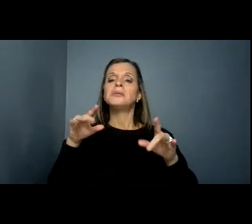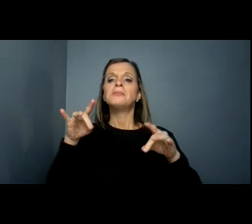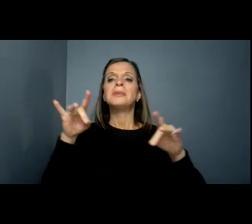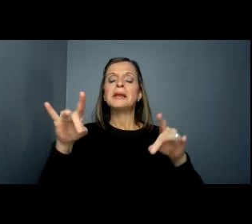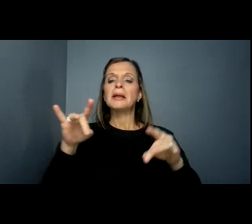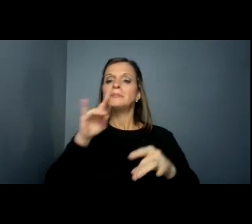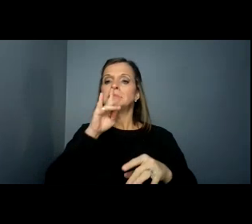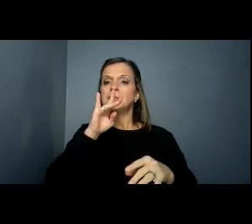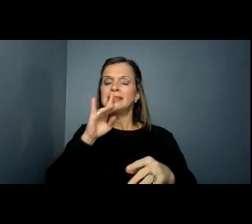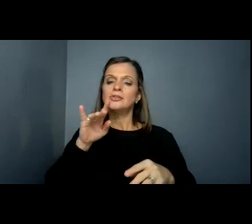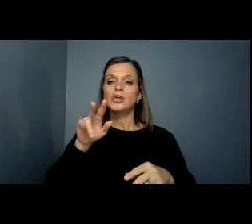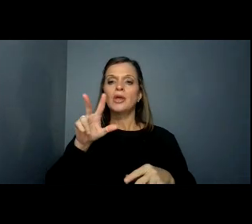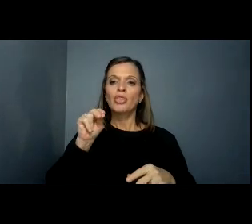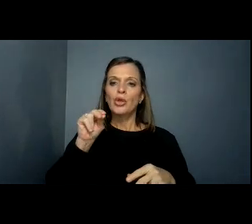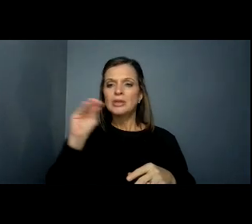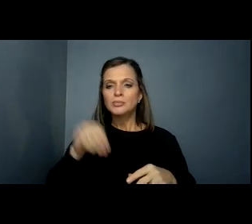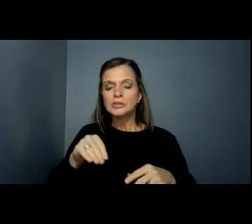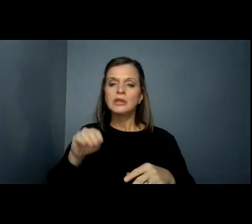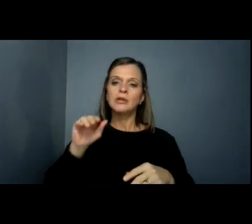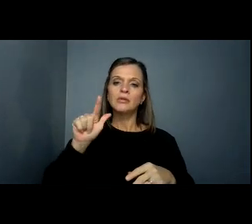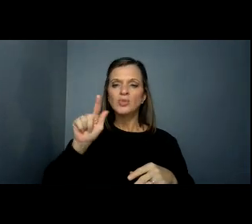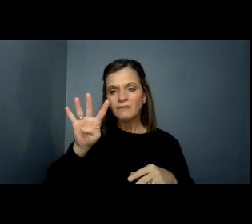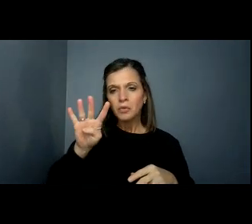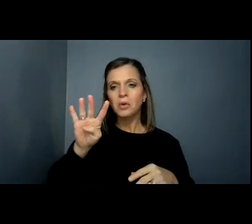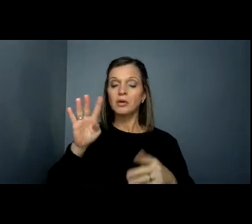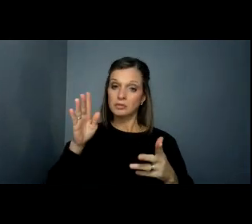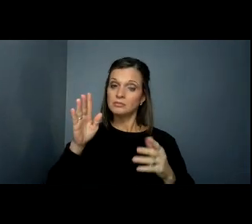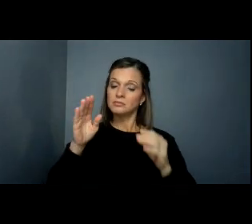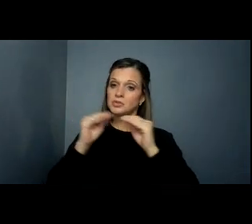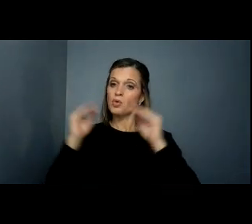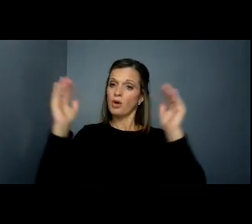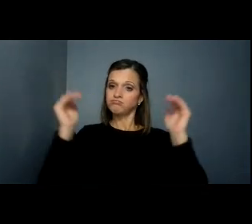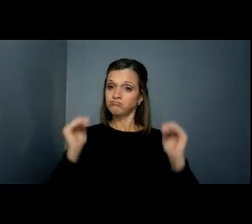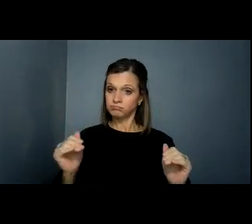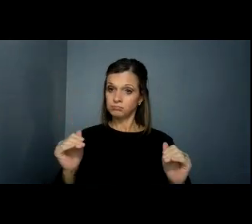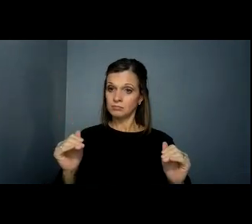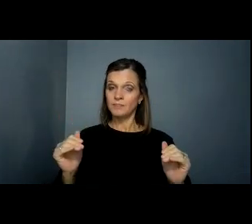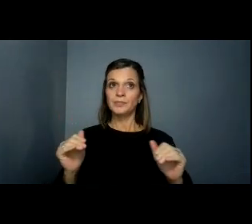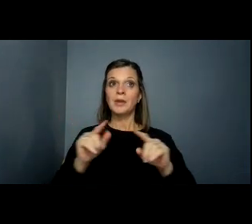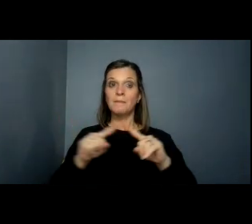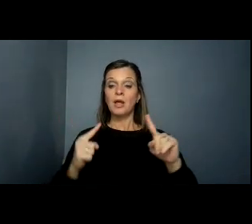You know it's it's a much lower level. So our goal is to get them up, at least this high,